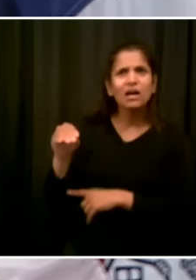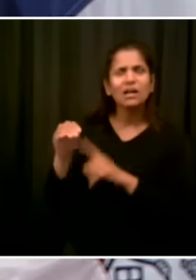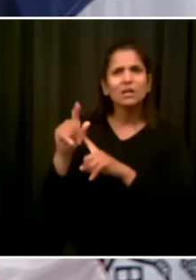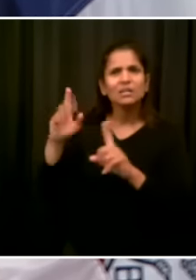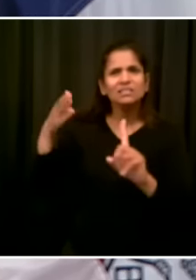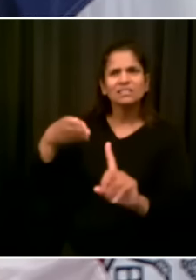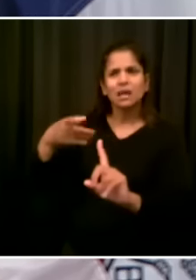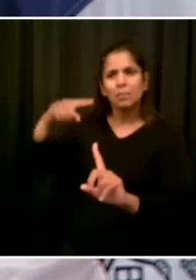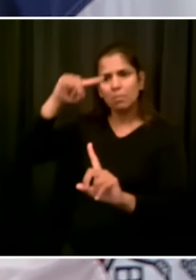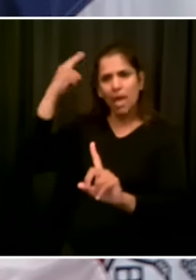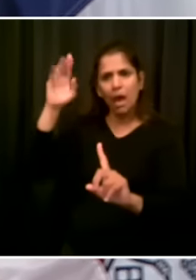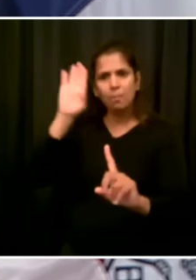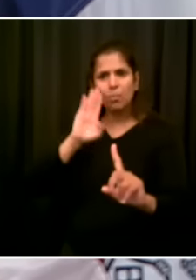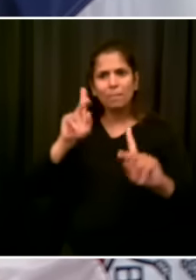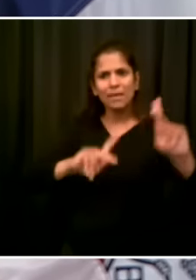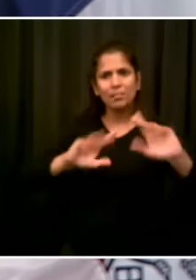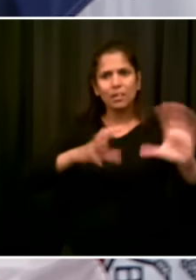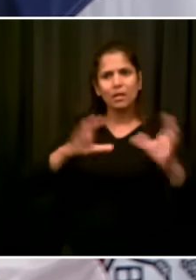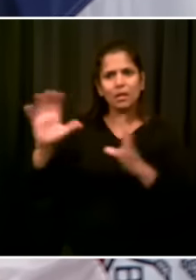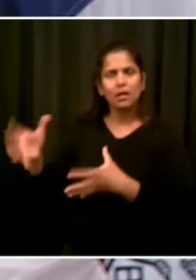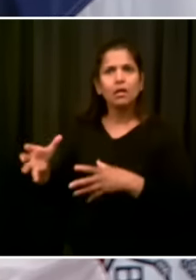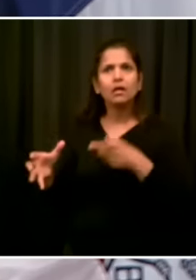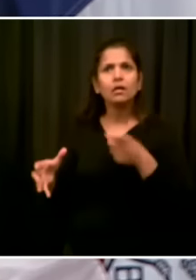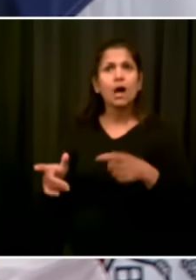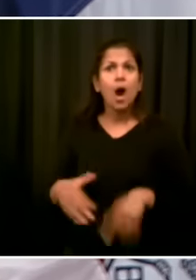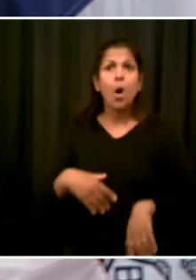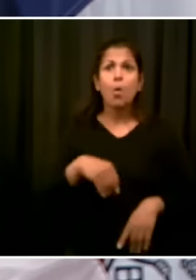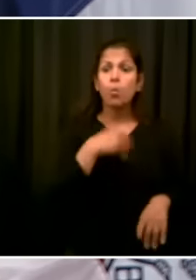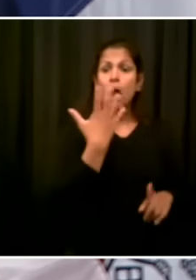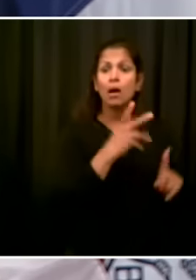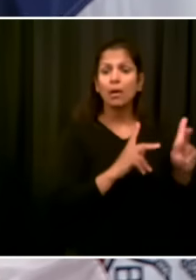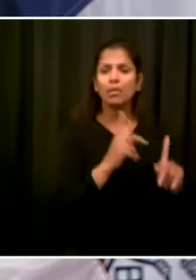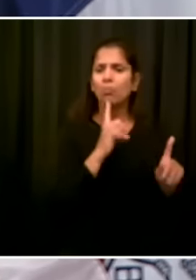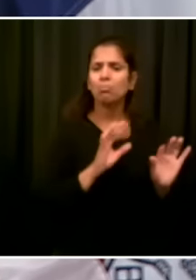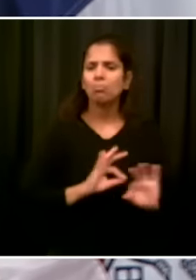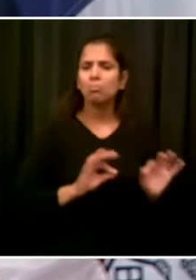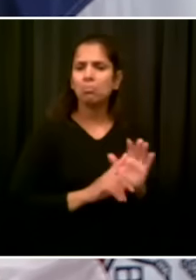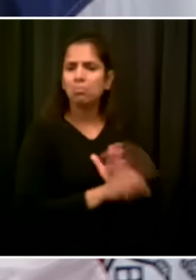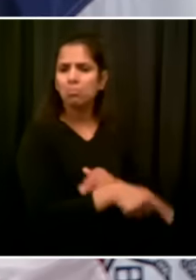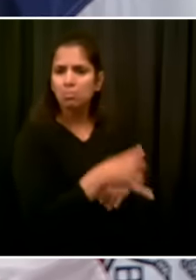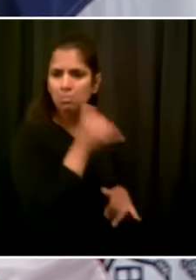I'M WONDERING OUABT THE VIDEO THAT CIRCULATED ONLINE YESTERDAY.